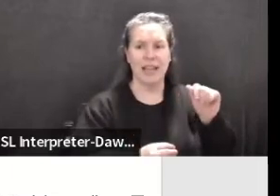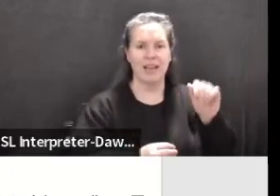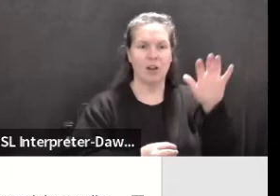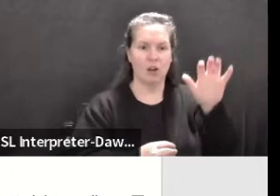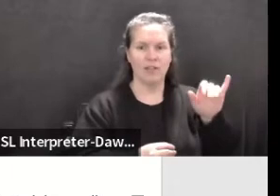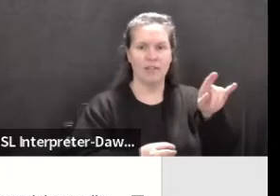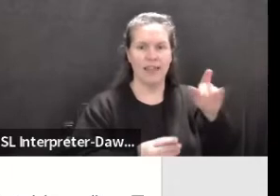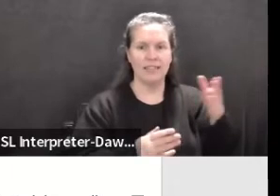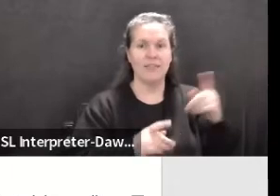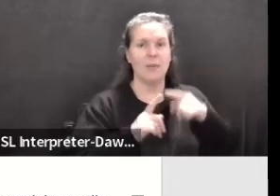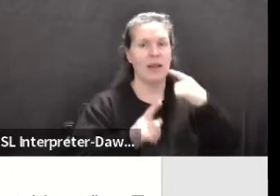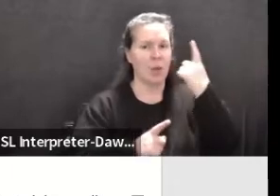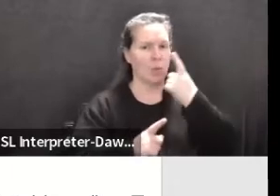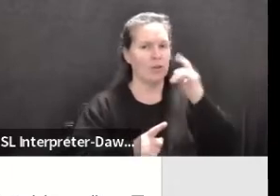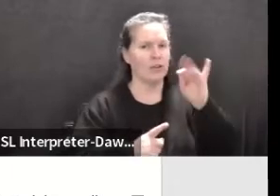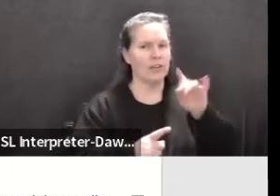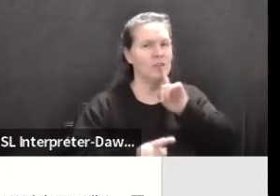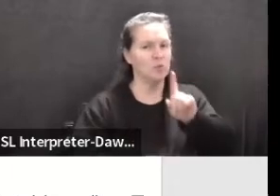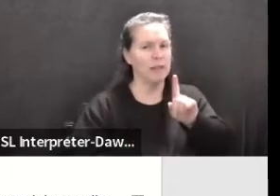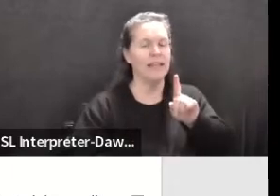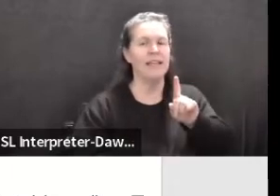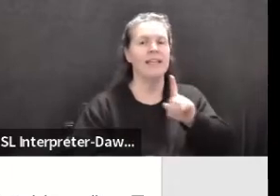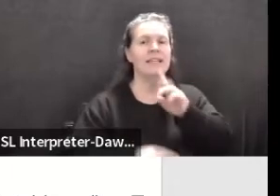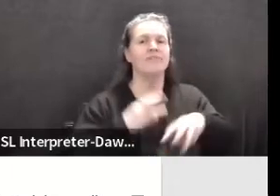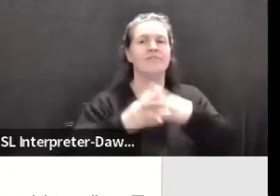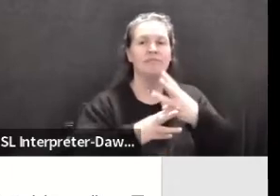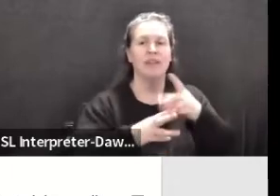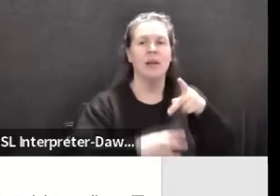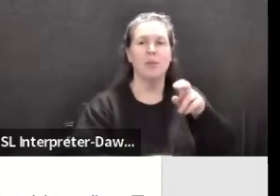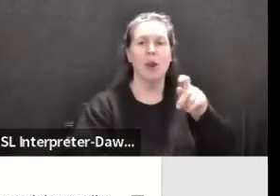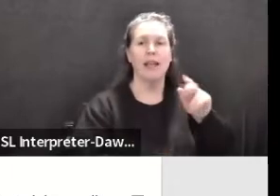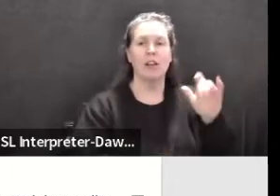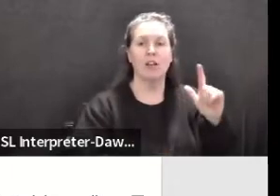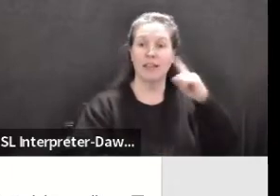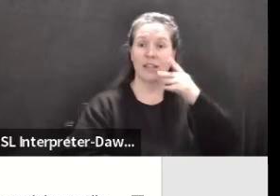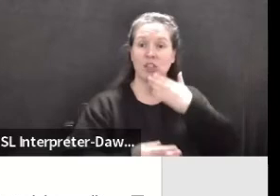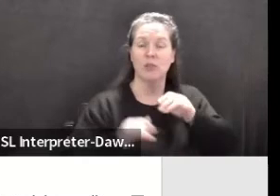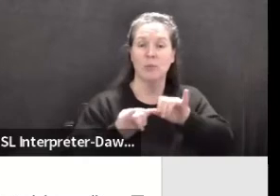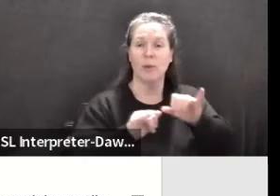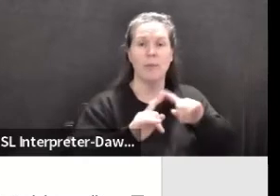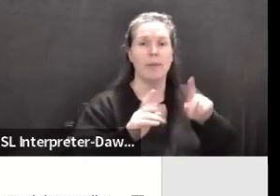But I do practical, like, I think it's a really good parameter, but as someone going to the training,